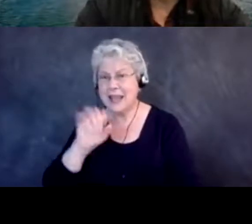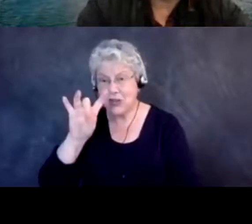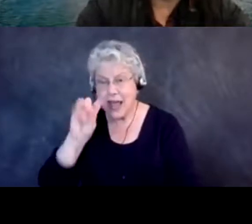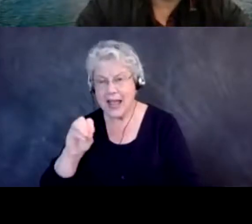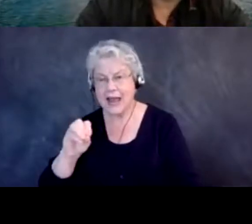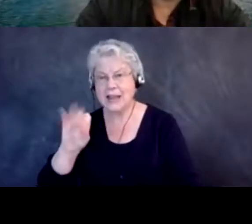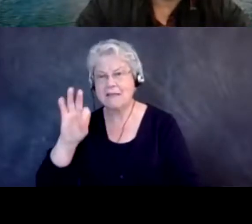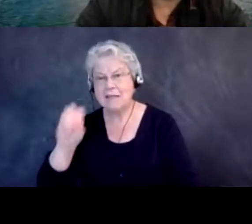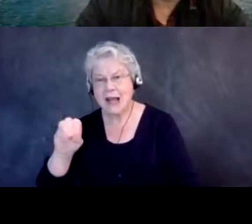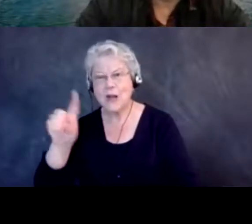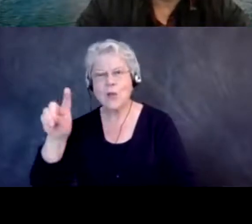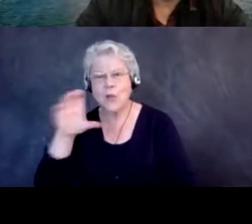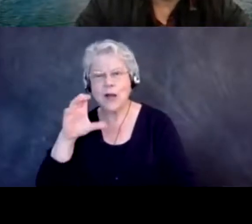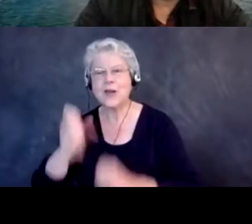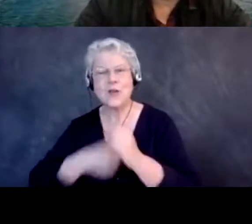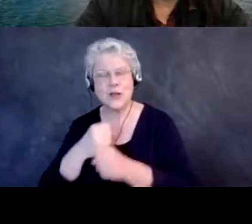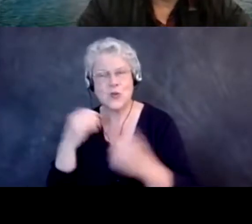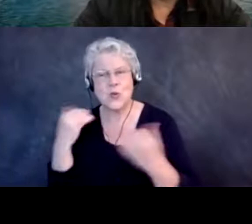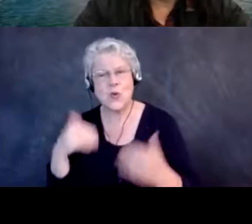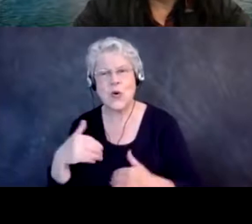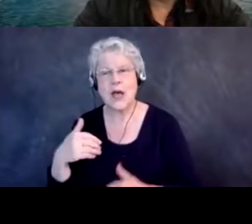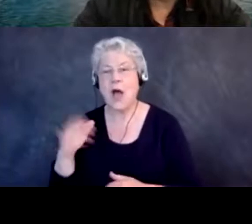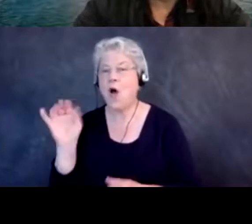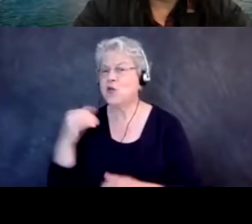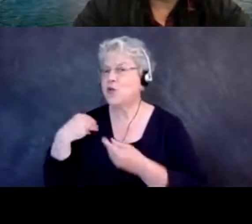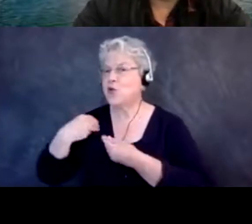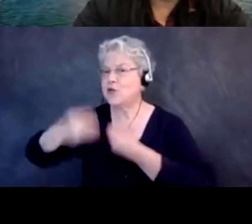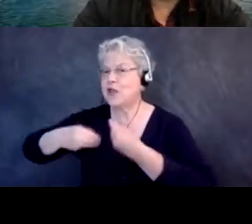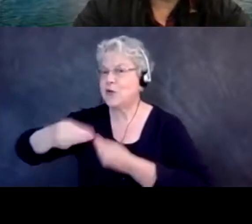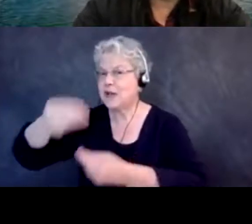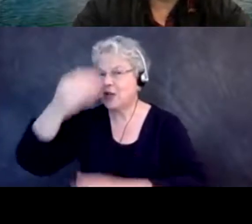from generation to generation, and then also our young people - they’re planning for their future,